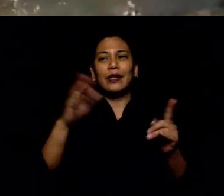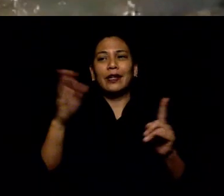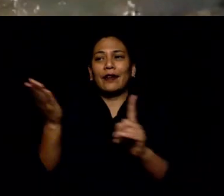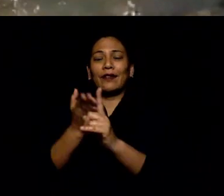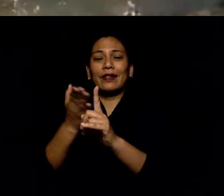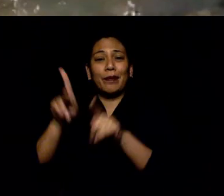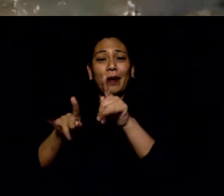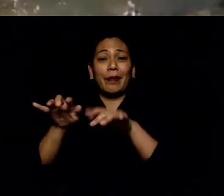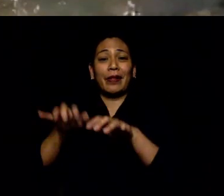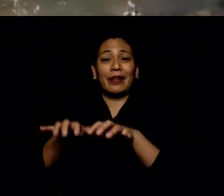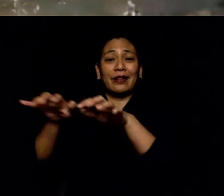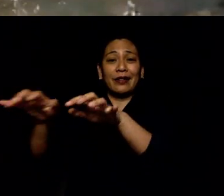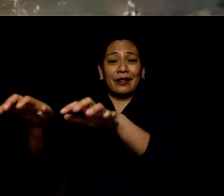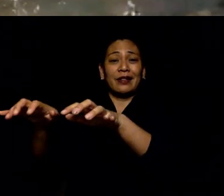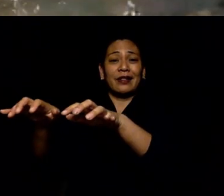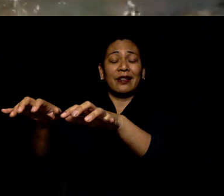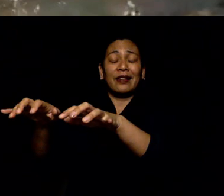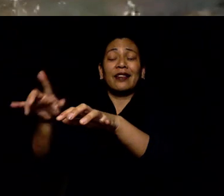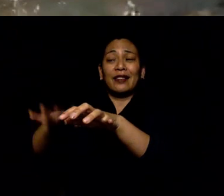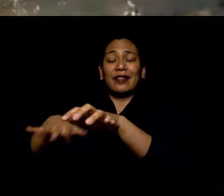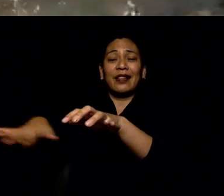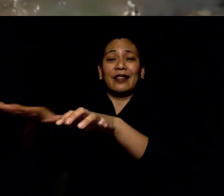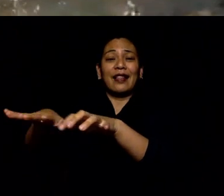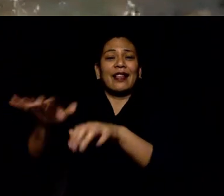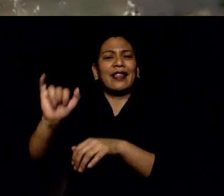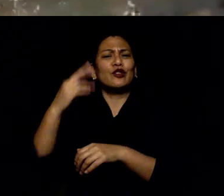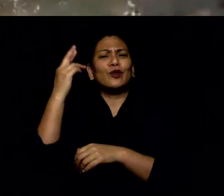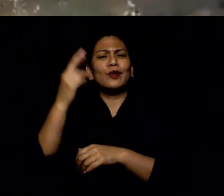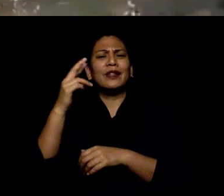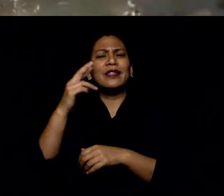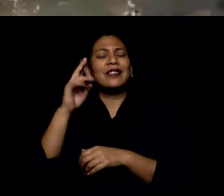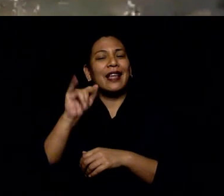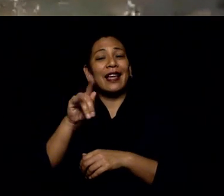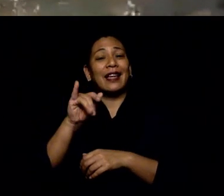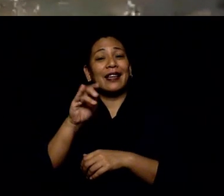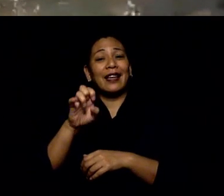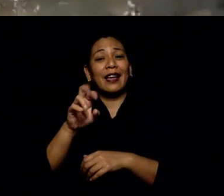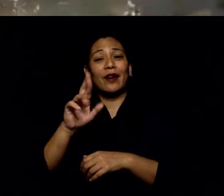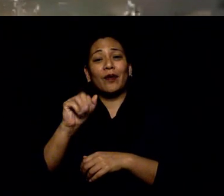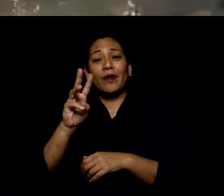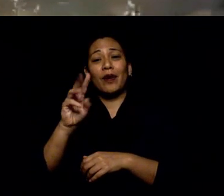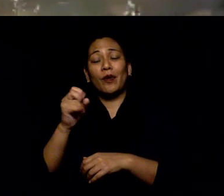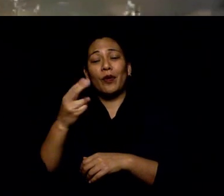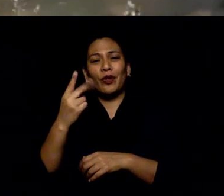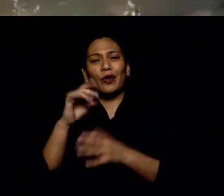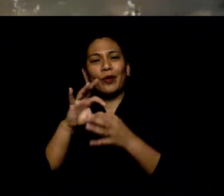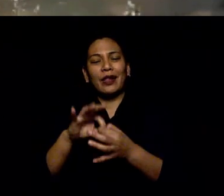to, um, that's why the work of Kate Raworth on doughnut economics is really,